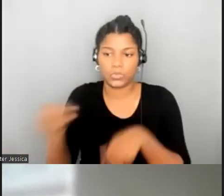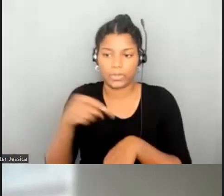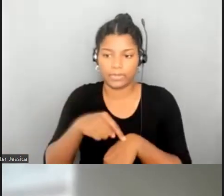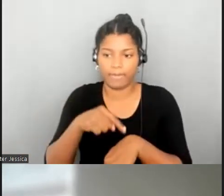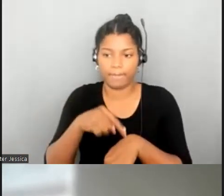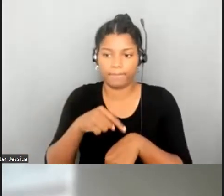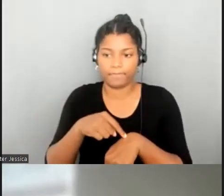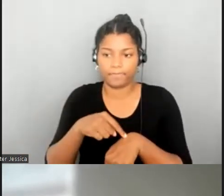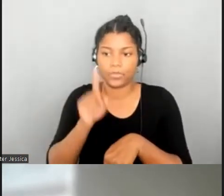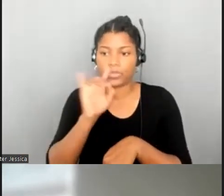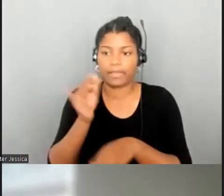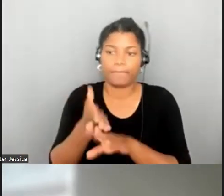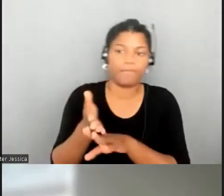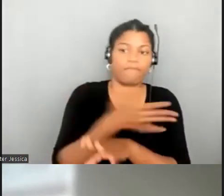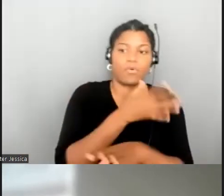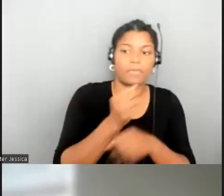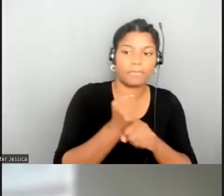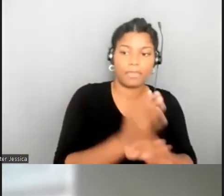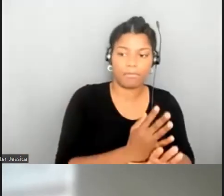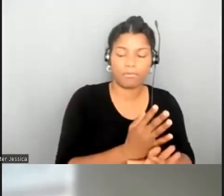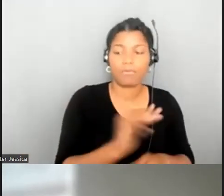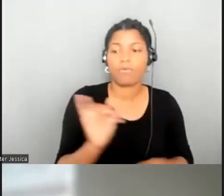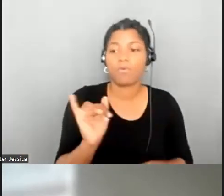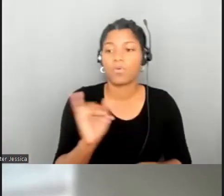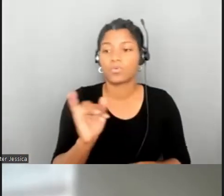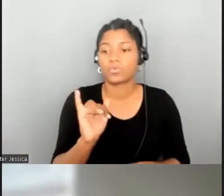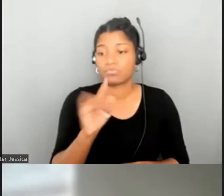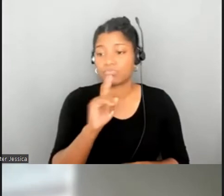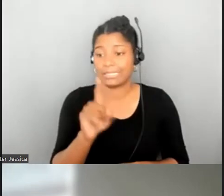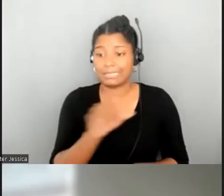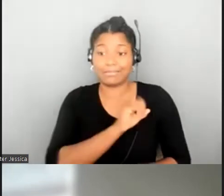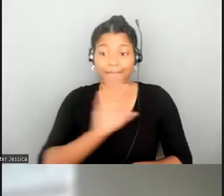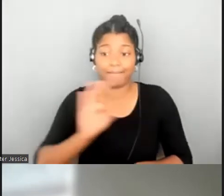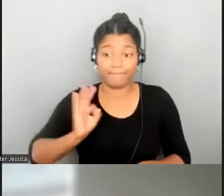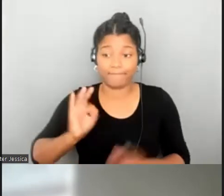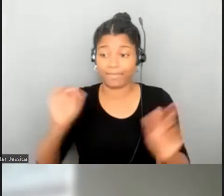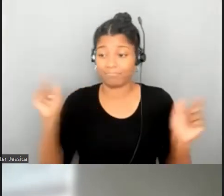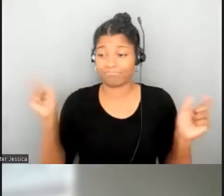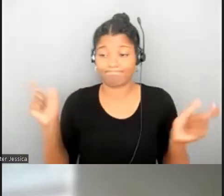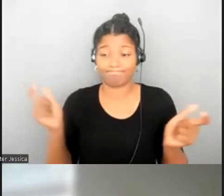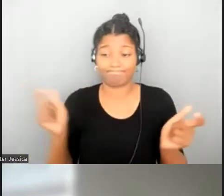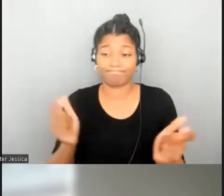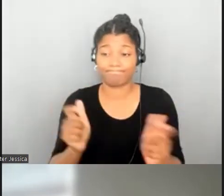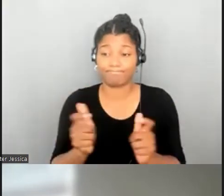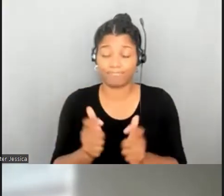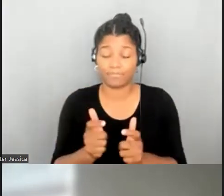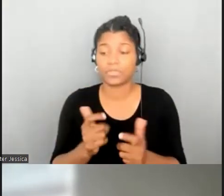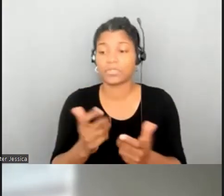We have noticed as well the shortage of staff, and so we have incorporated a rapid response